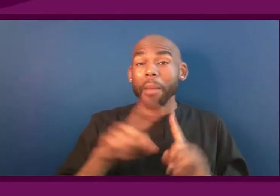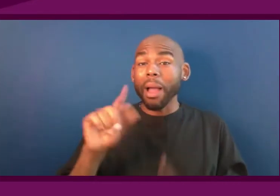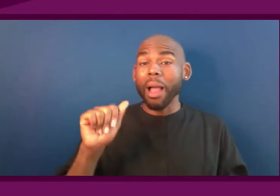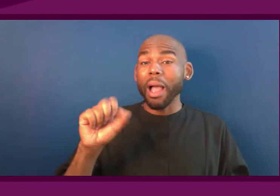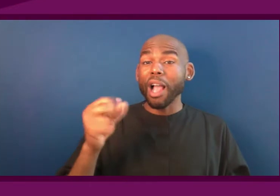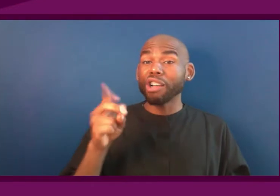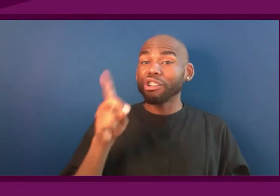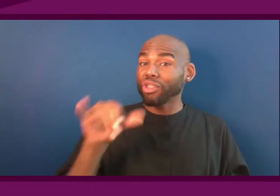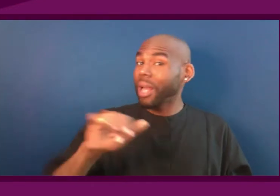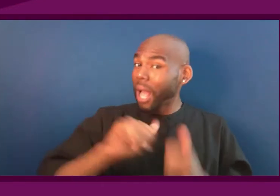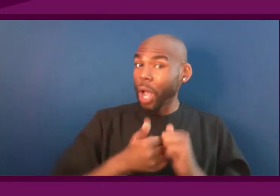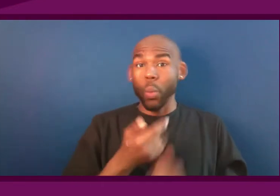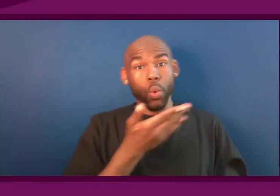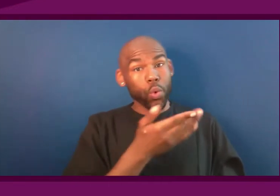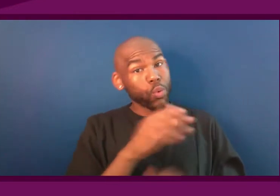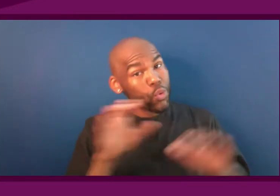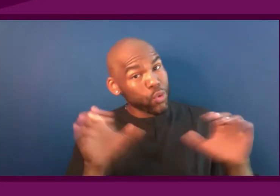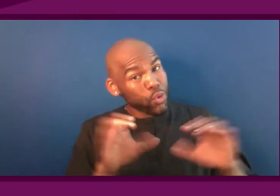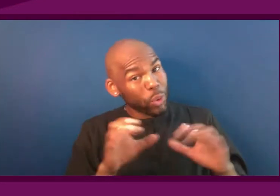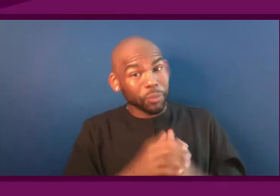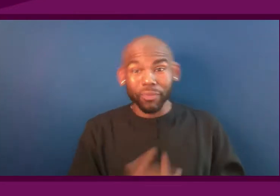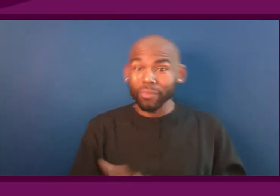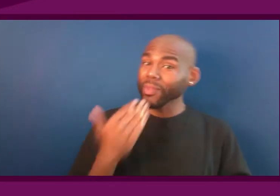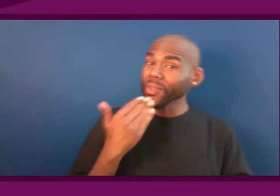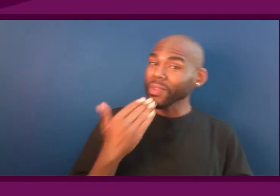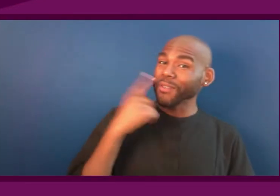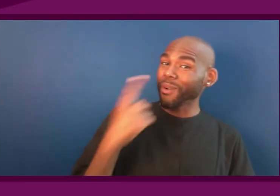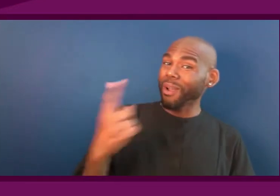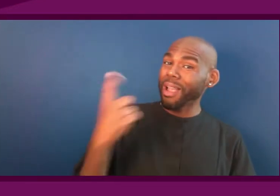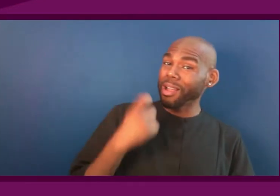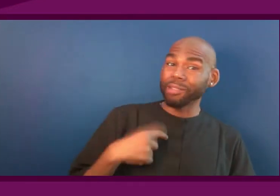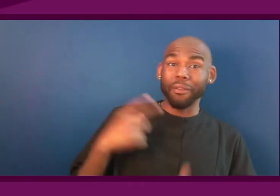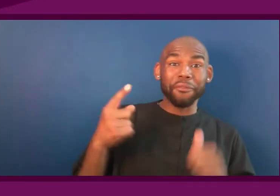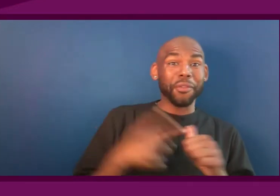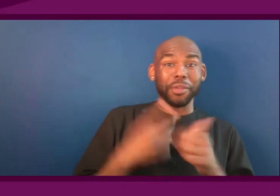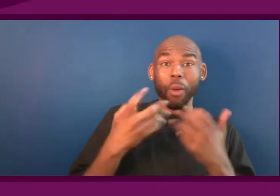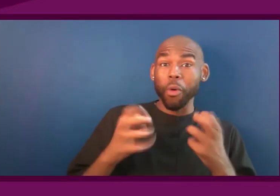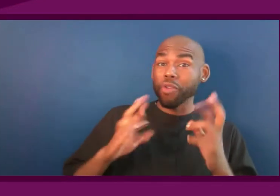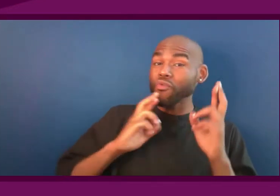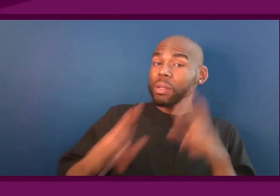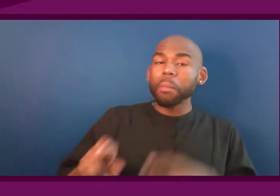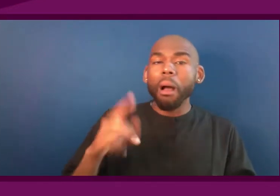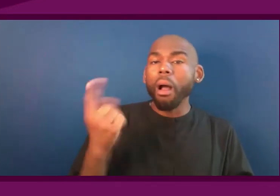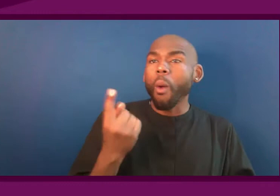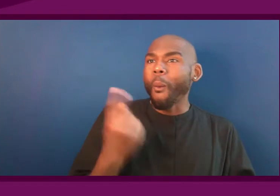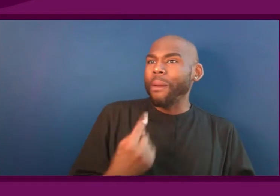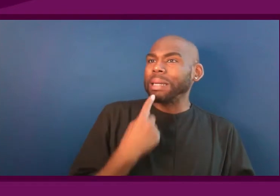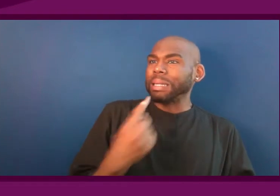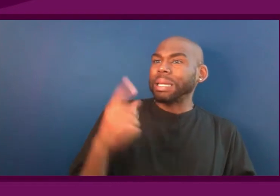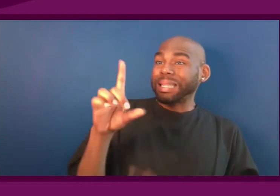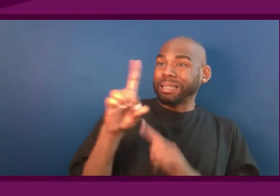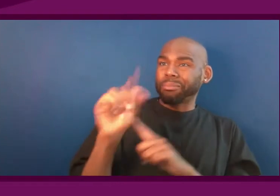but disability is the one thing that literally intersects every facet of our livelihood. So